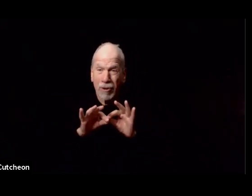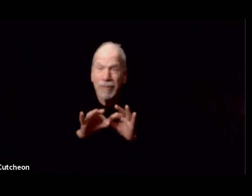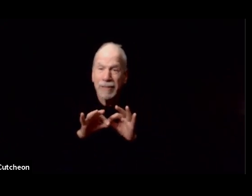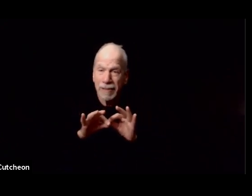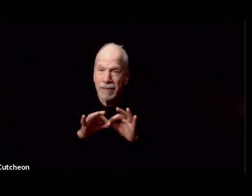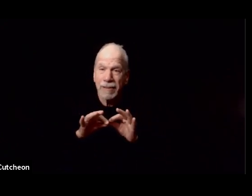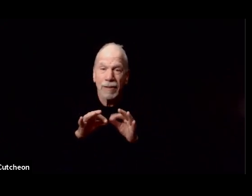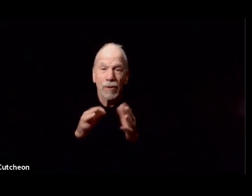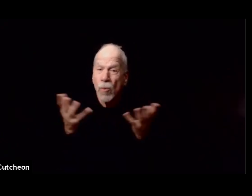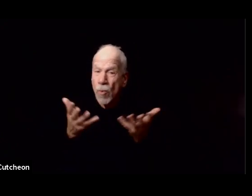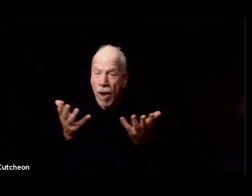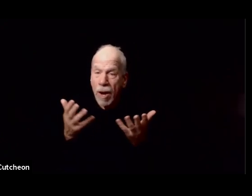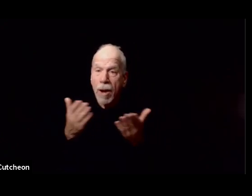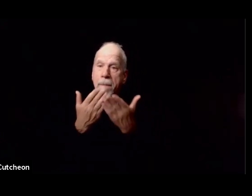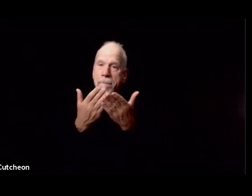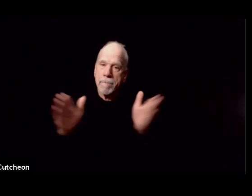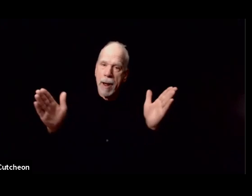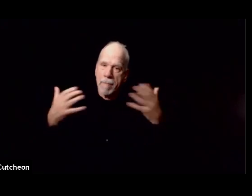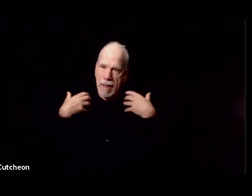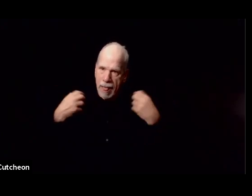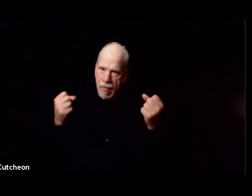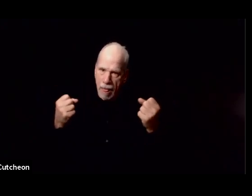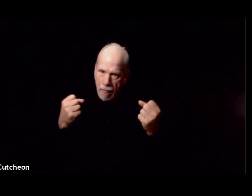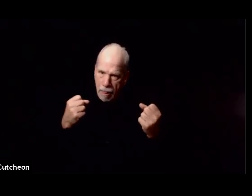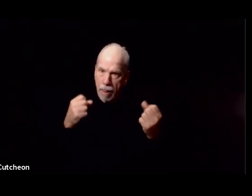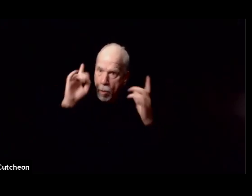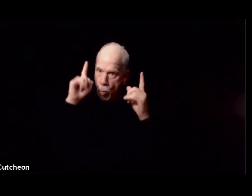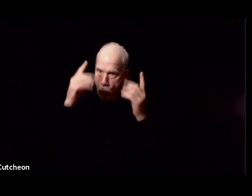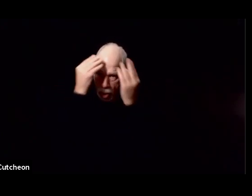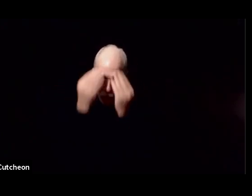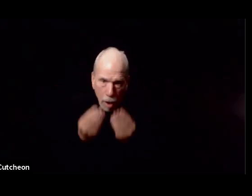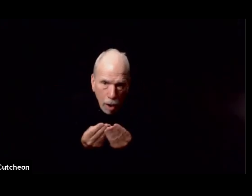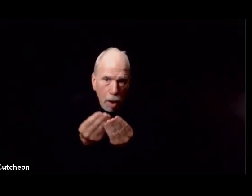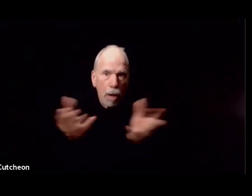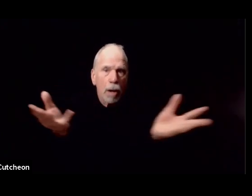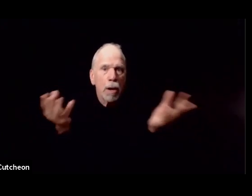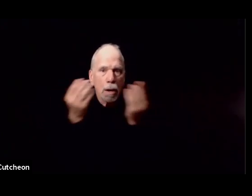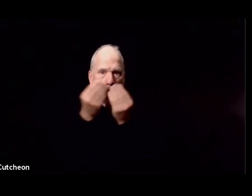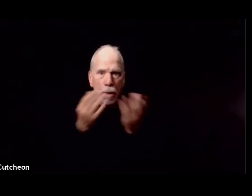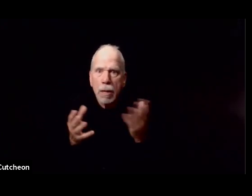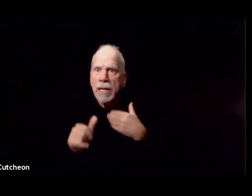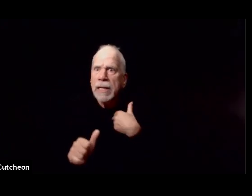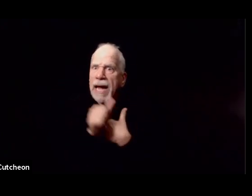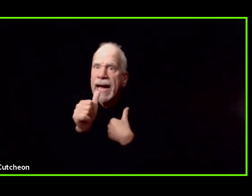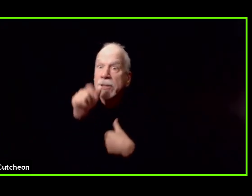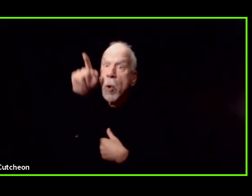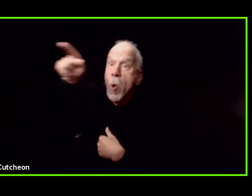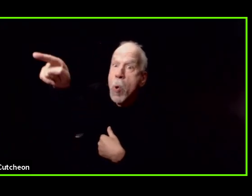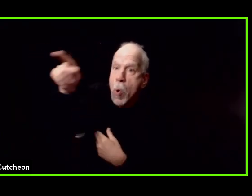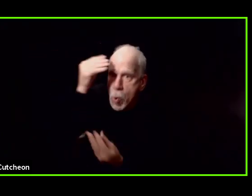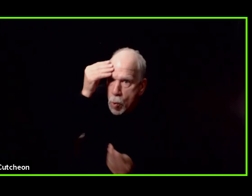about specific environments when there is an ongoing risk to public health so if we